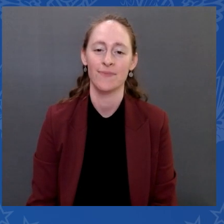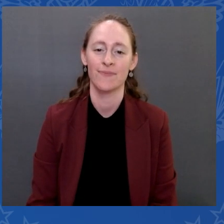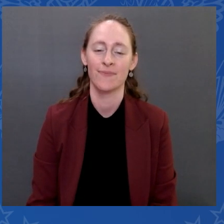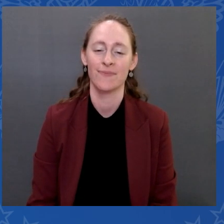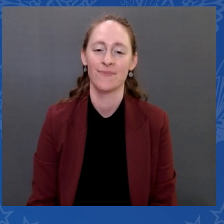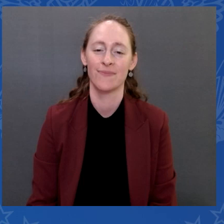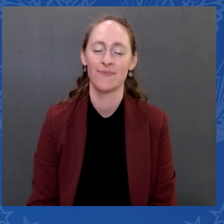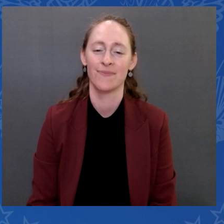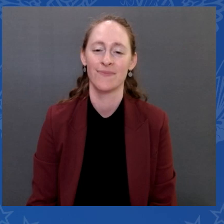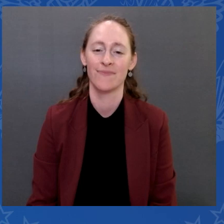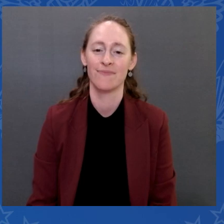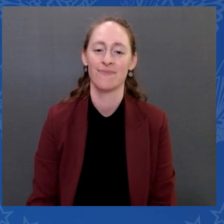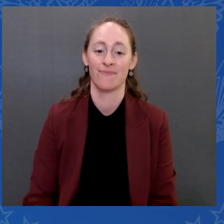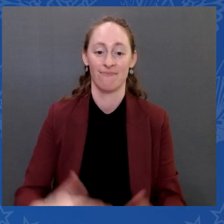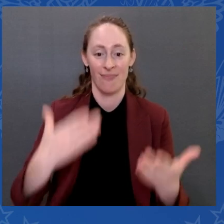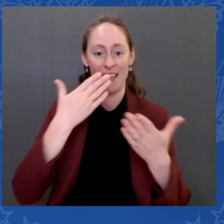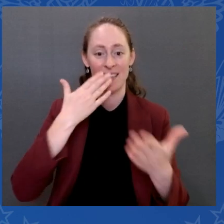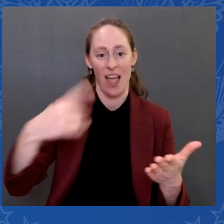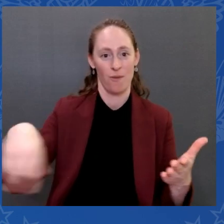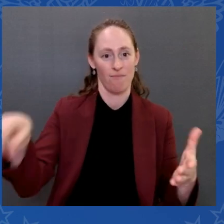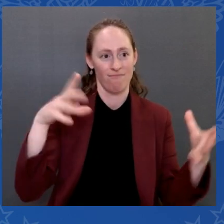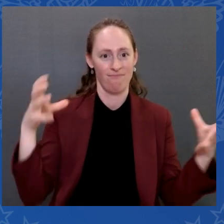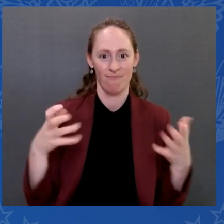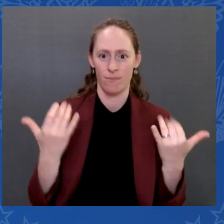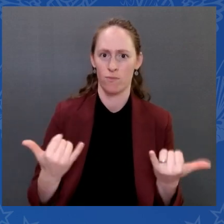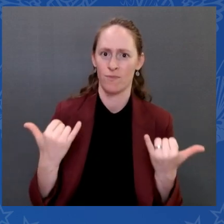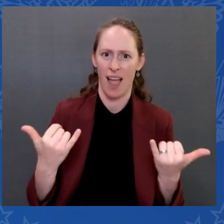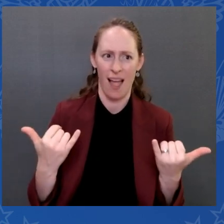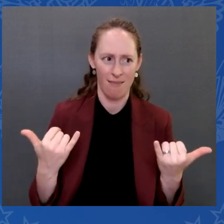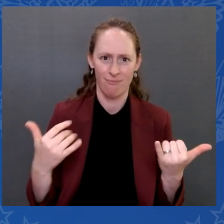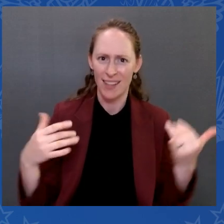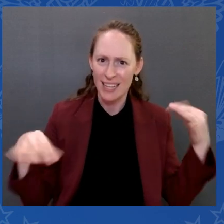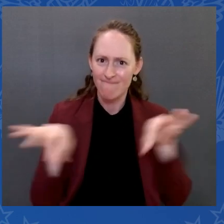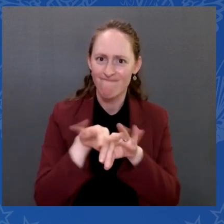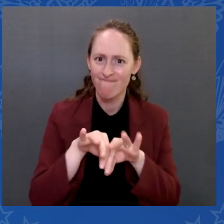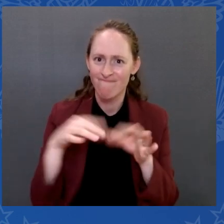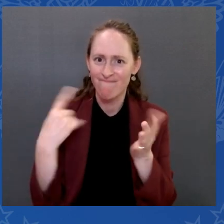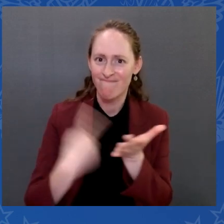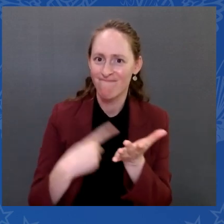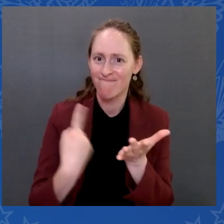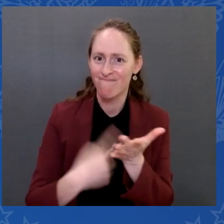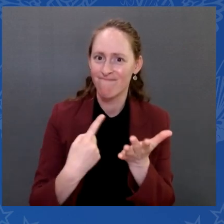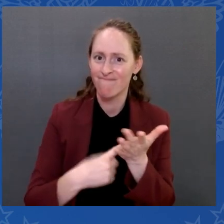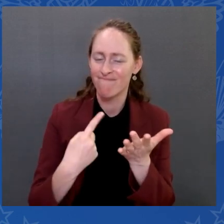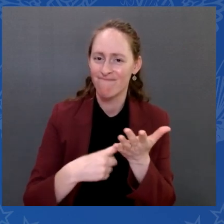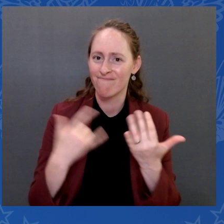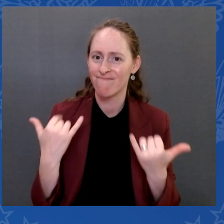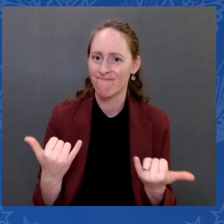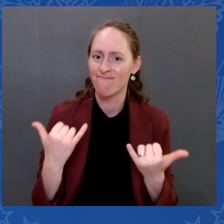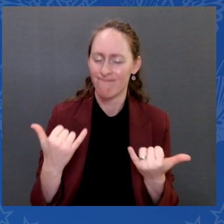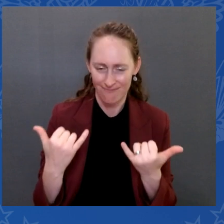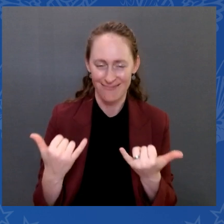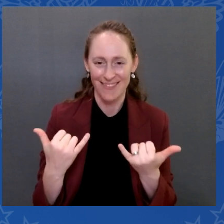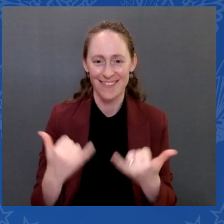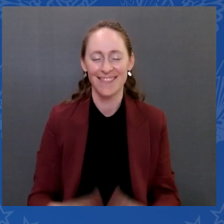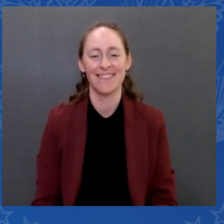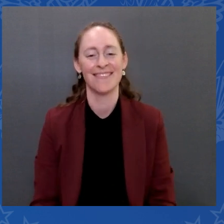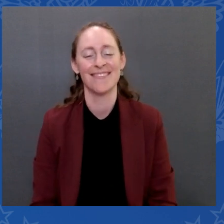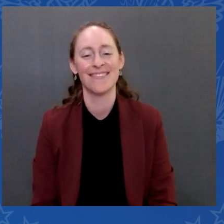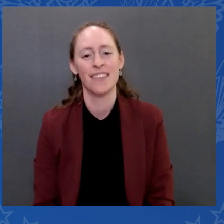We're here today to talk about the importance of passing the CHIPS for America Act to strengthen our national and economic security.